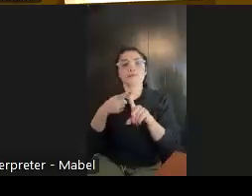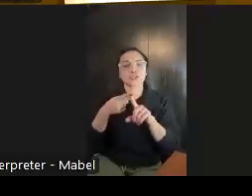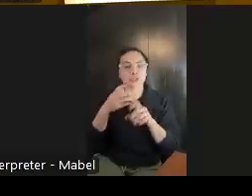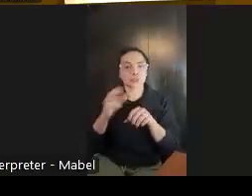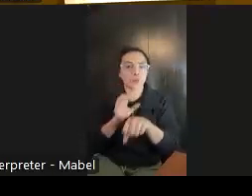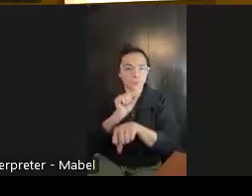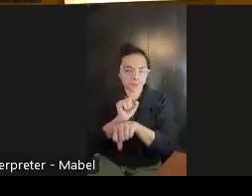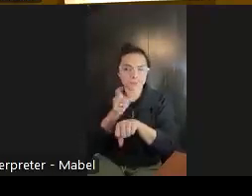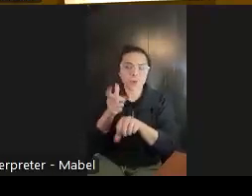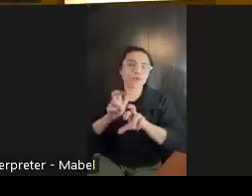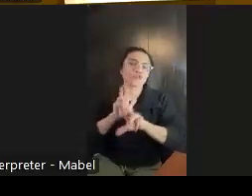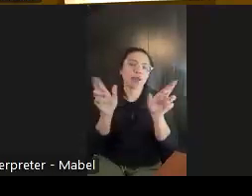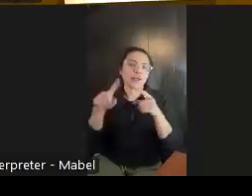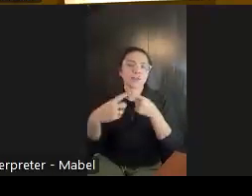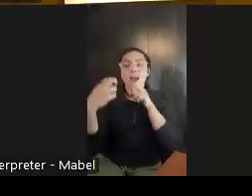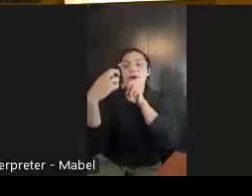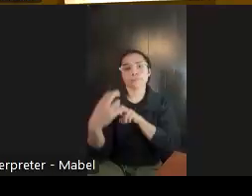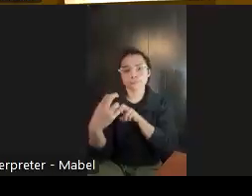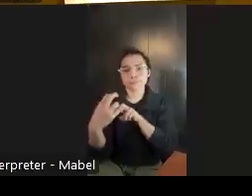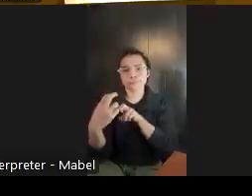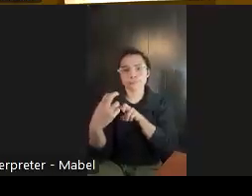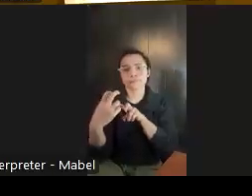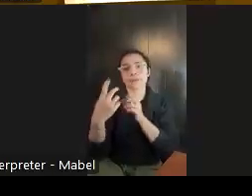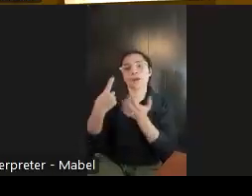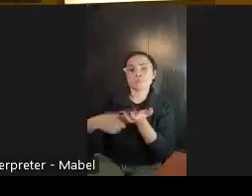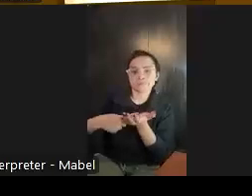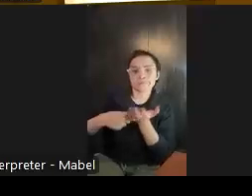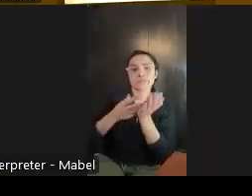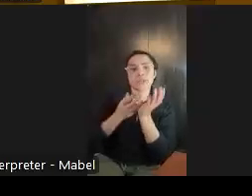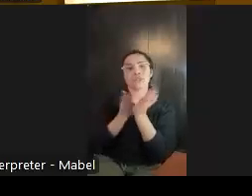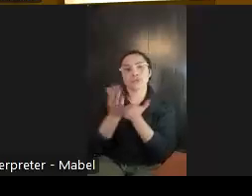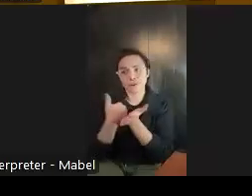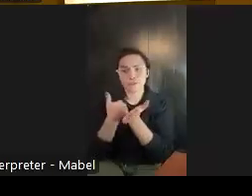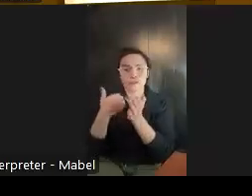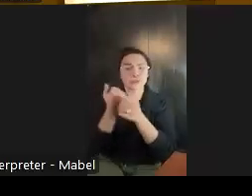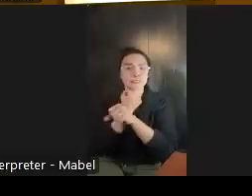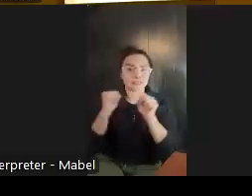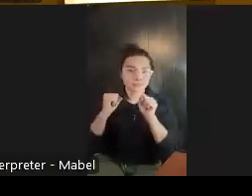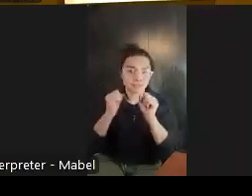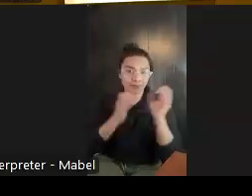that assessment evaluation thorough safety plan and by the end of the session families are leaving